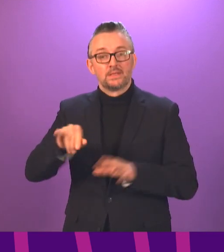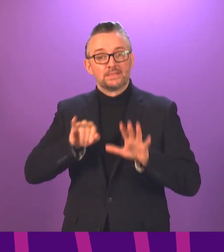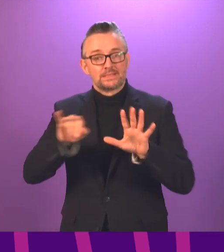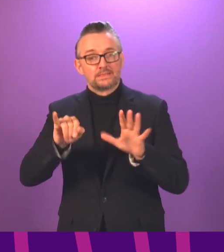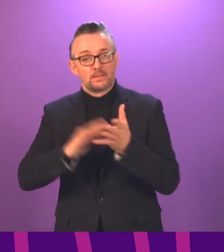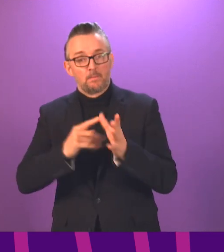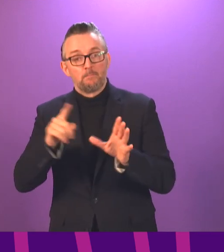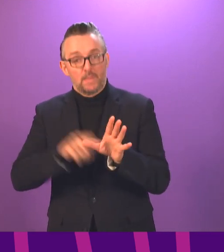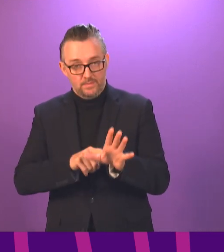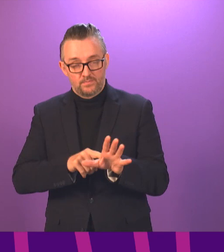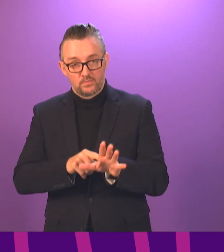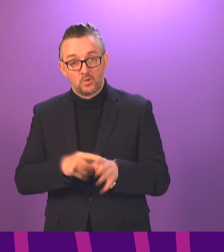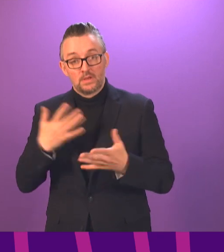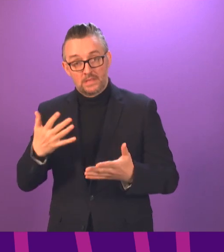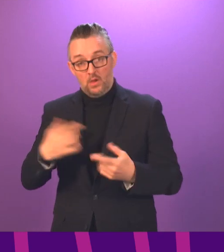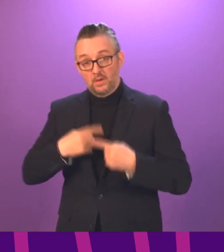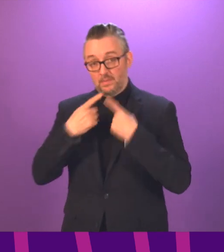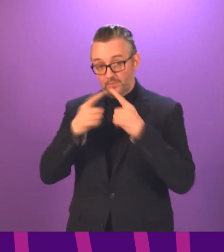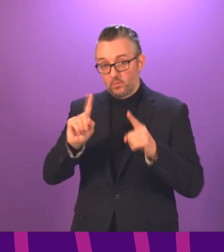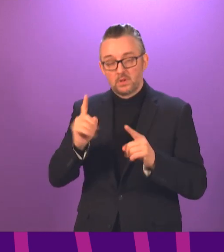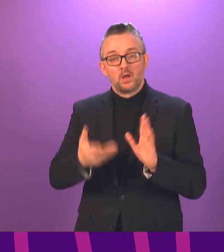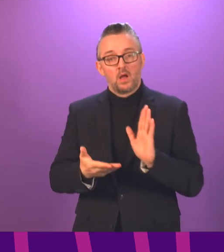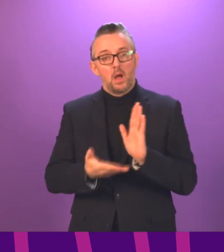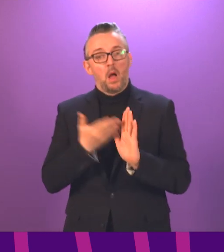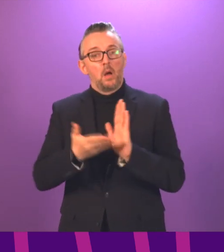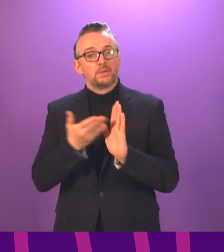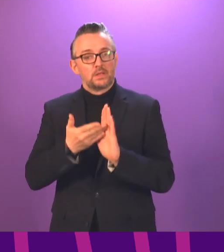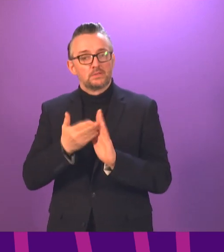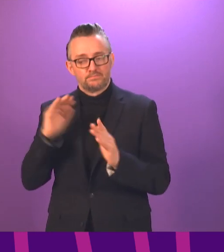pleased to have the opportunity to provide an update to members on developments since then.